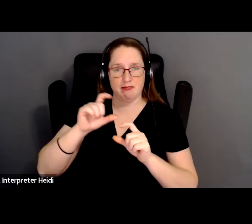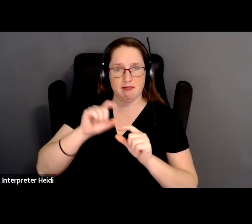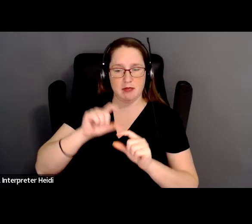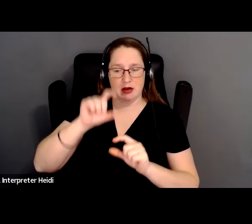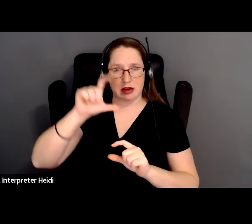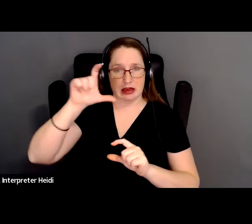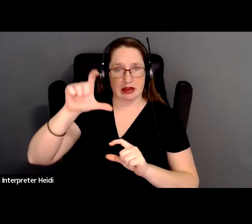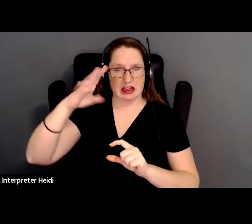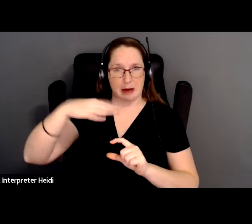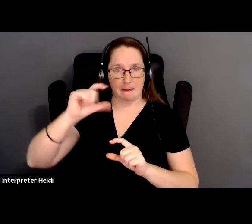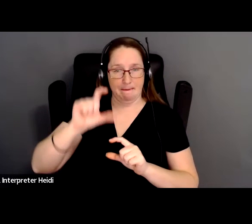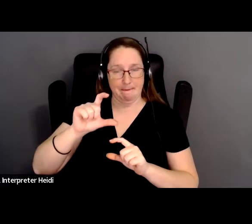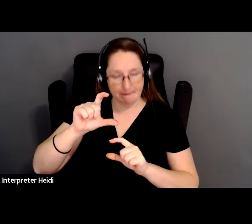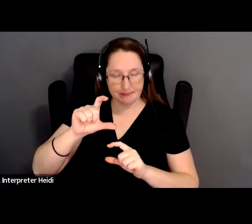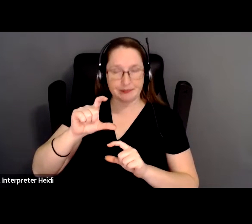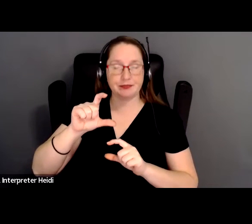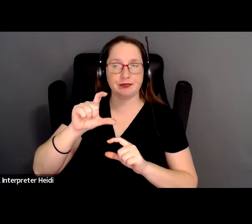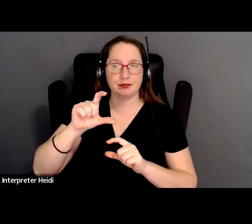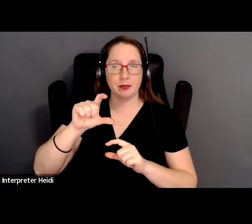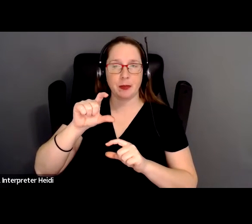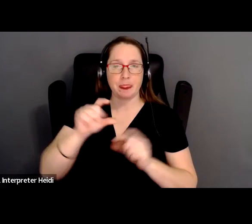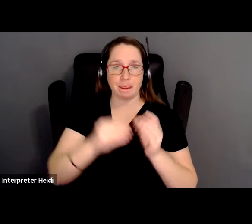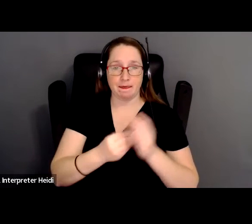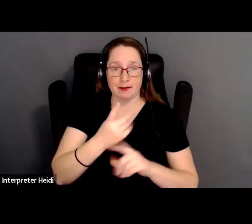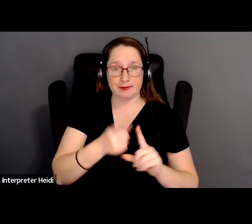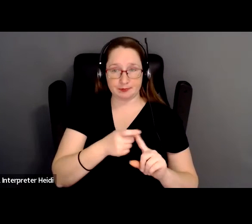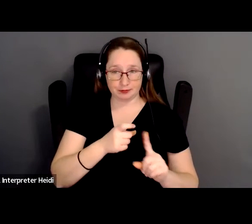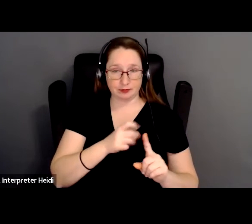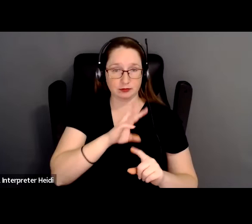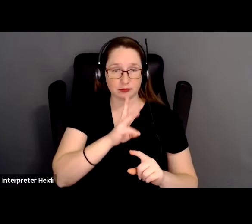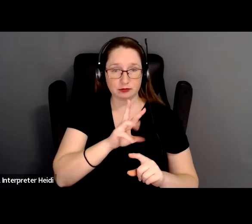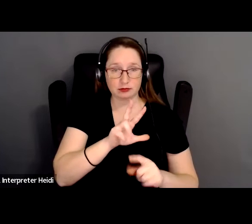the top section of the of the bars grew from 63,000 people.